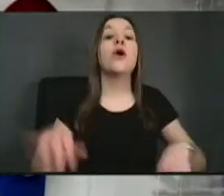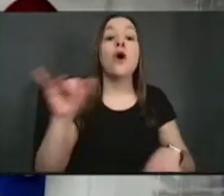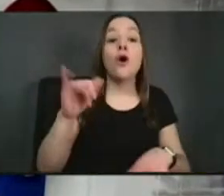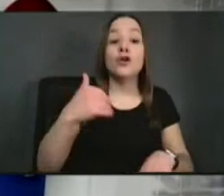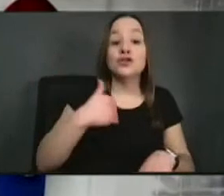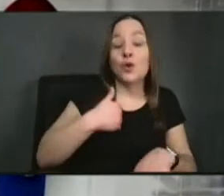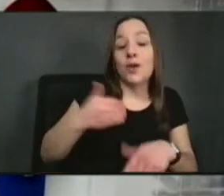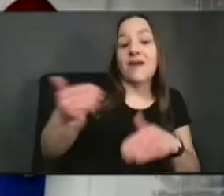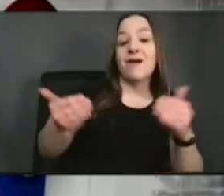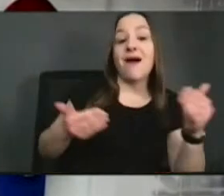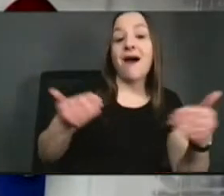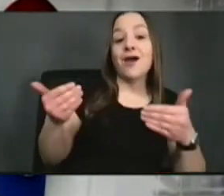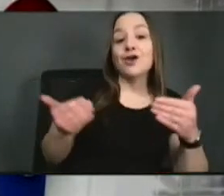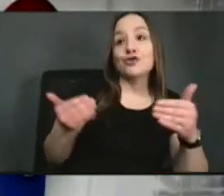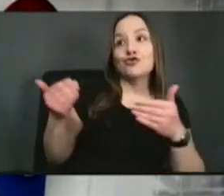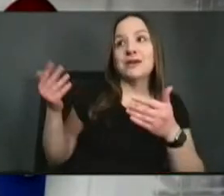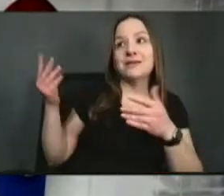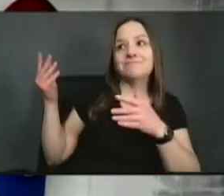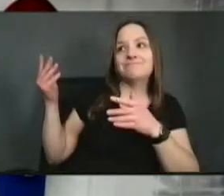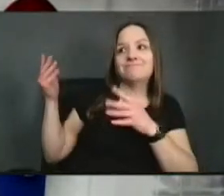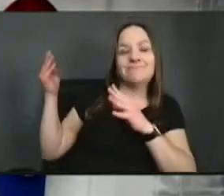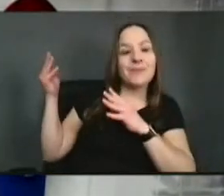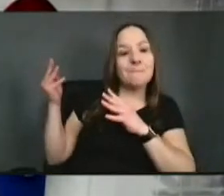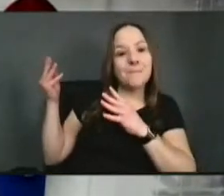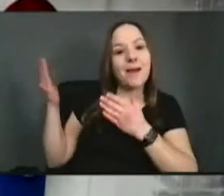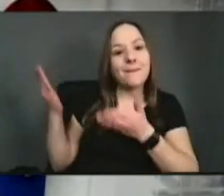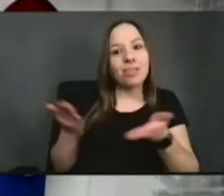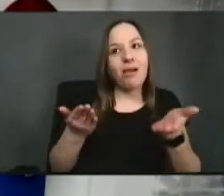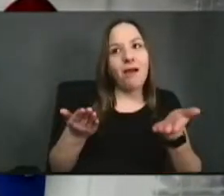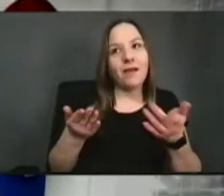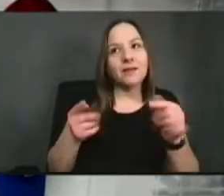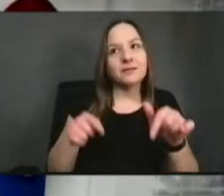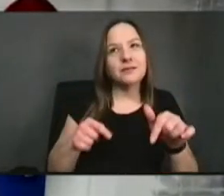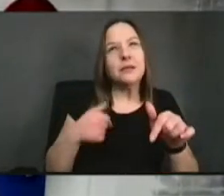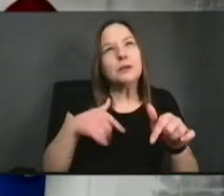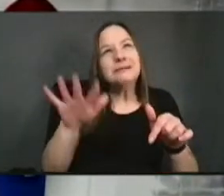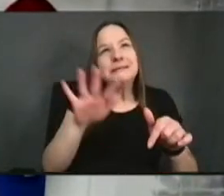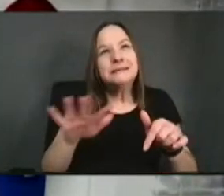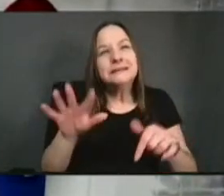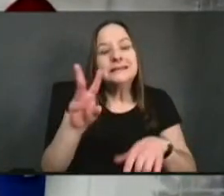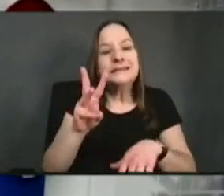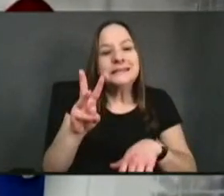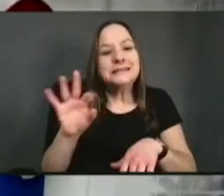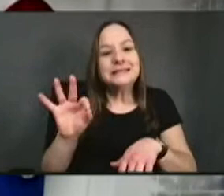M.C.P.S. and we have a hiring